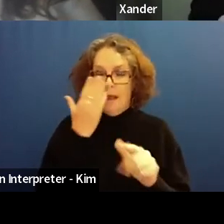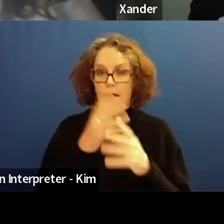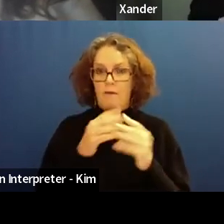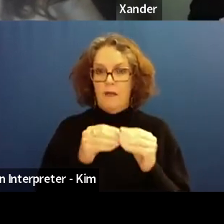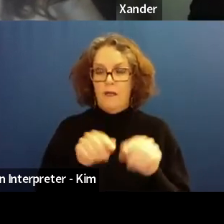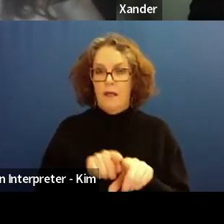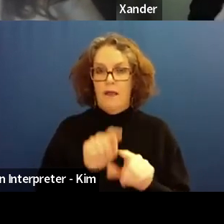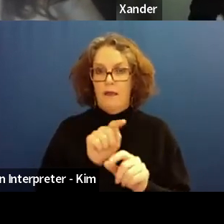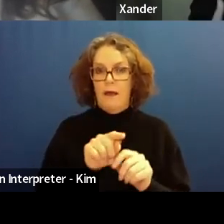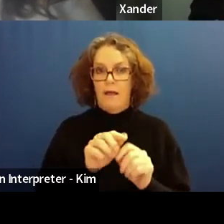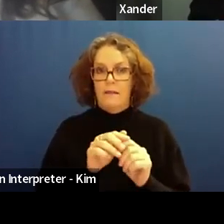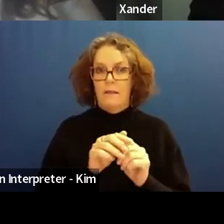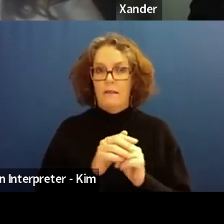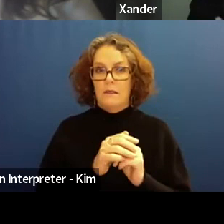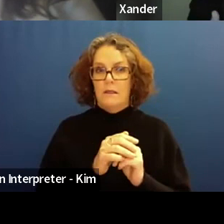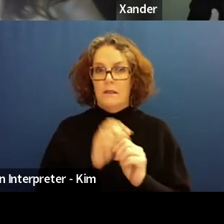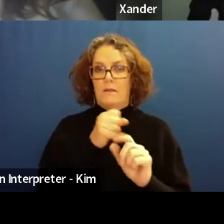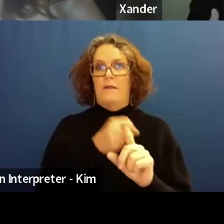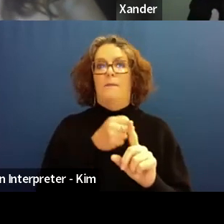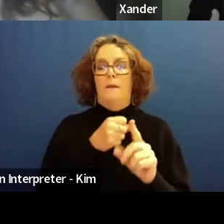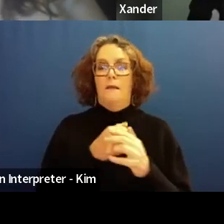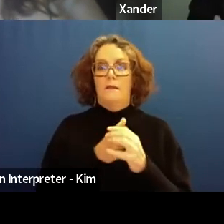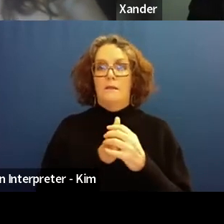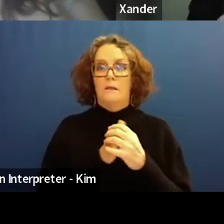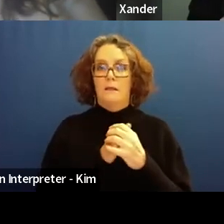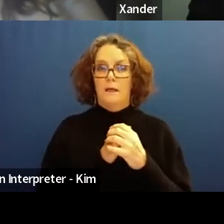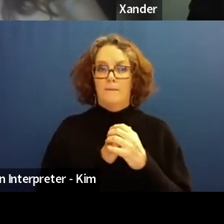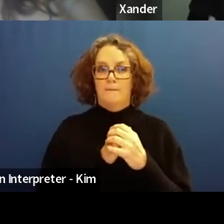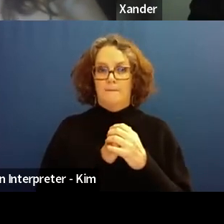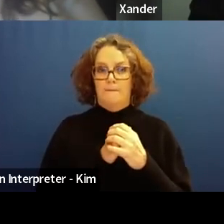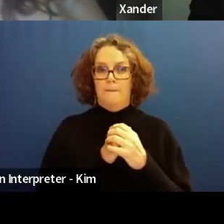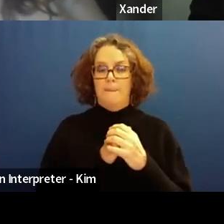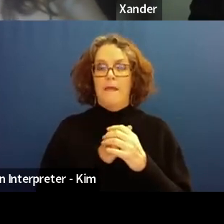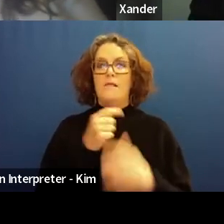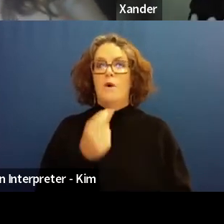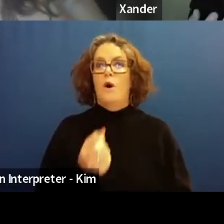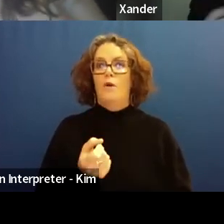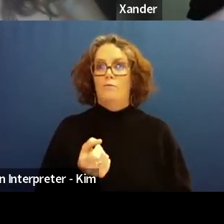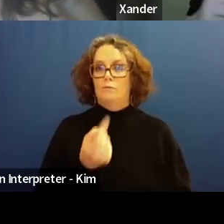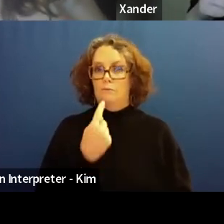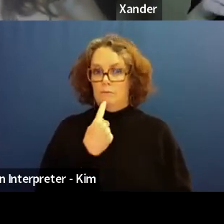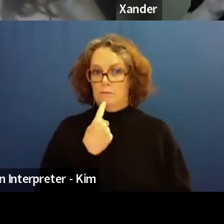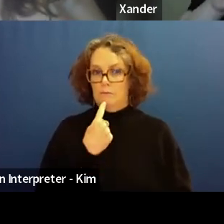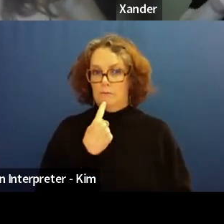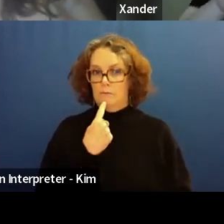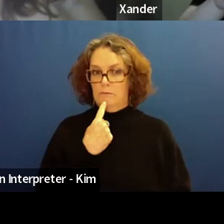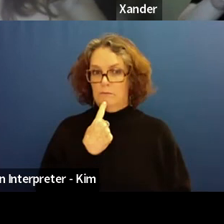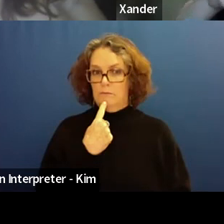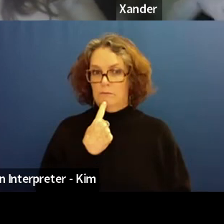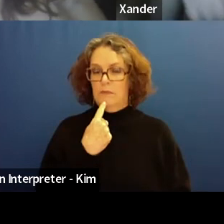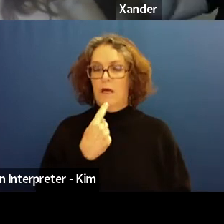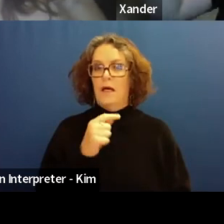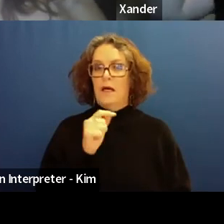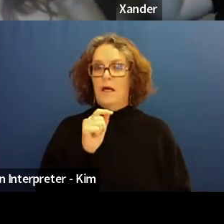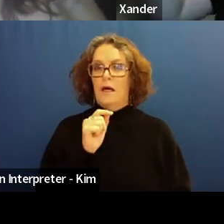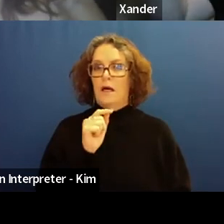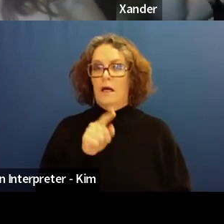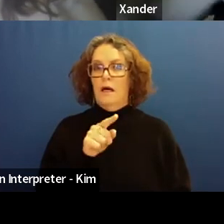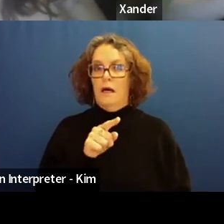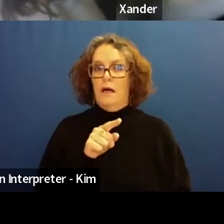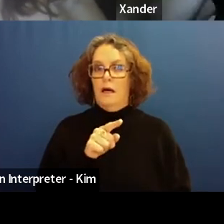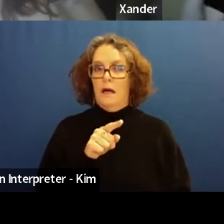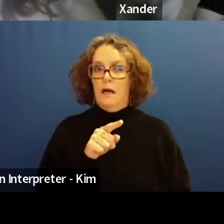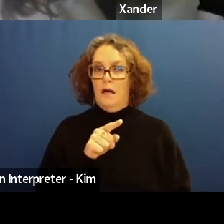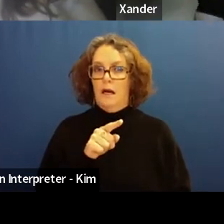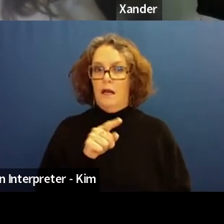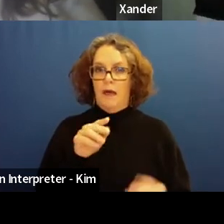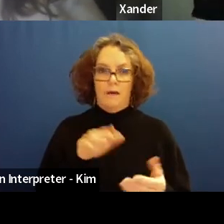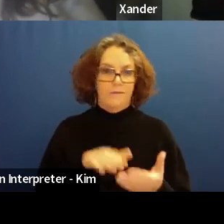So basically, I'm being on prescribe testosterone, that that usual fled just goes like through the roof.